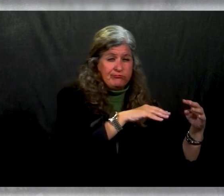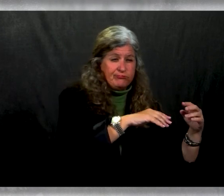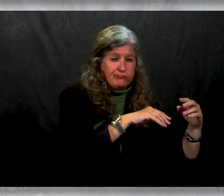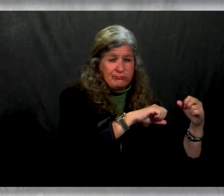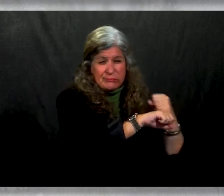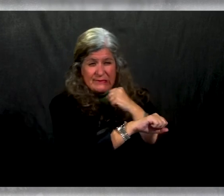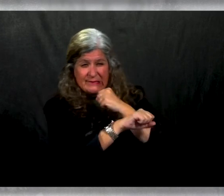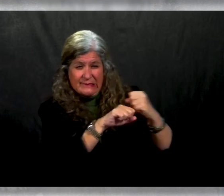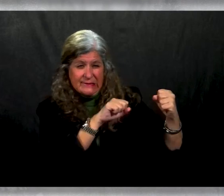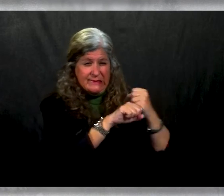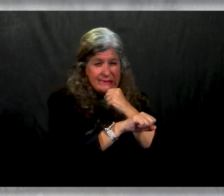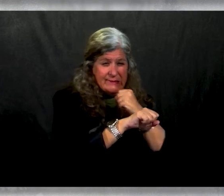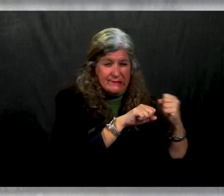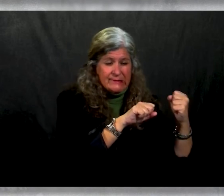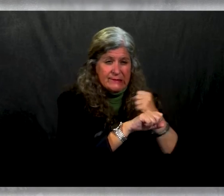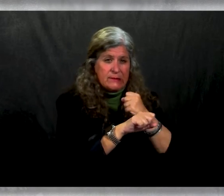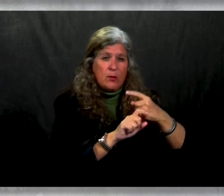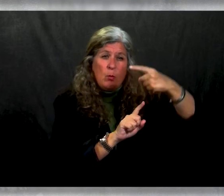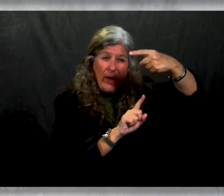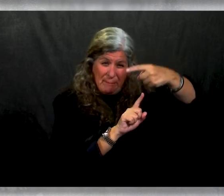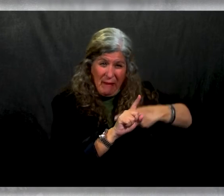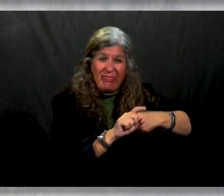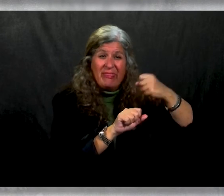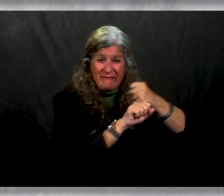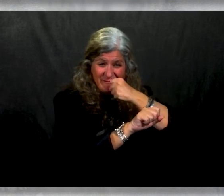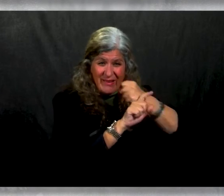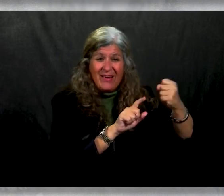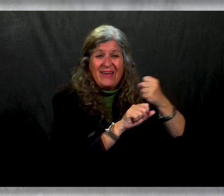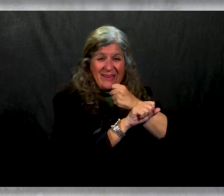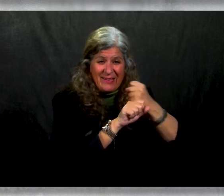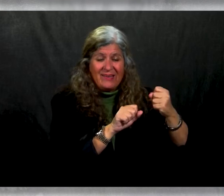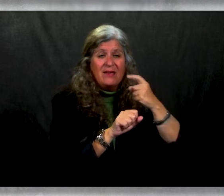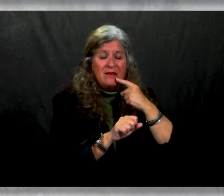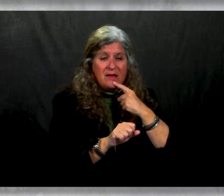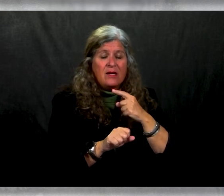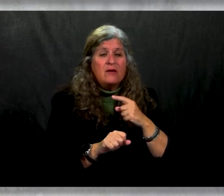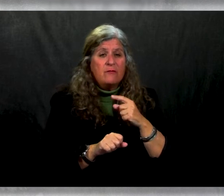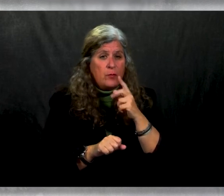which would take almost a month for Nazi forces to put down